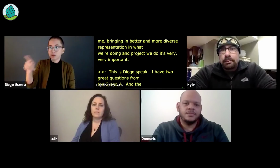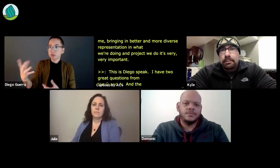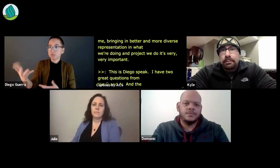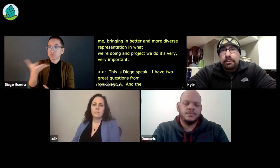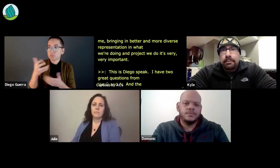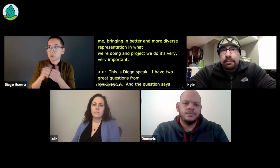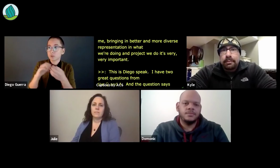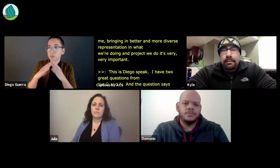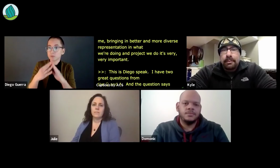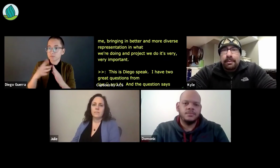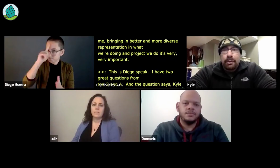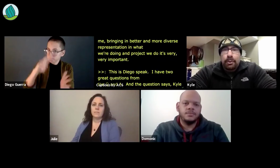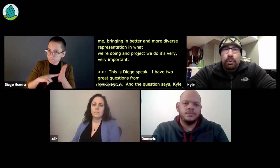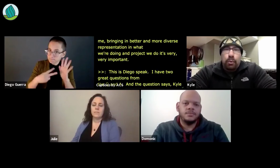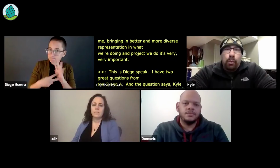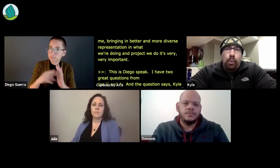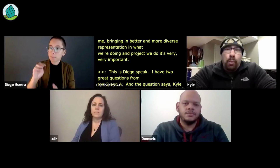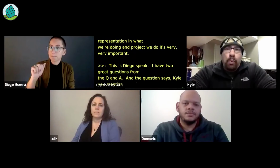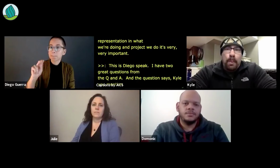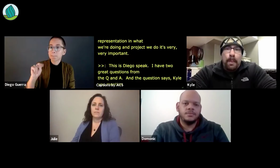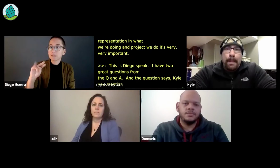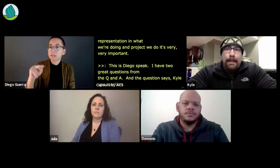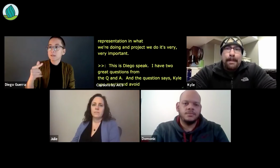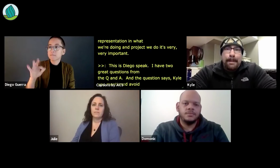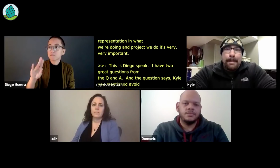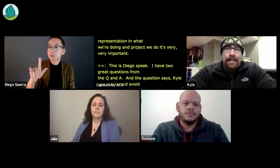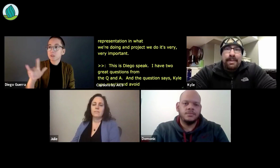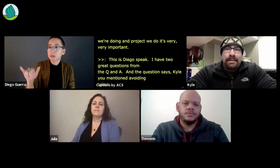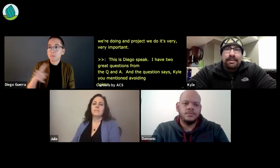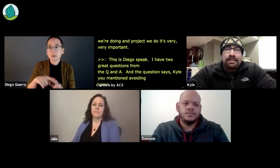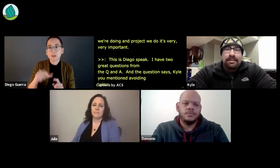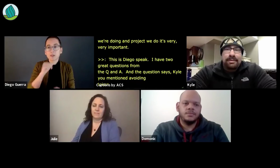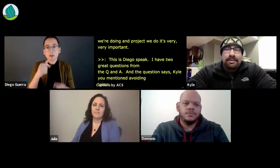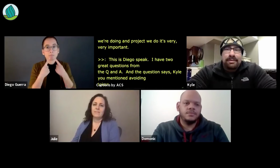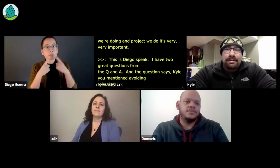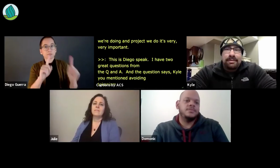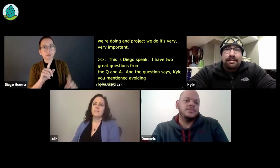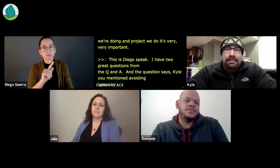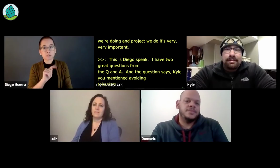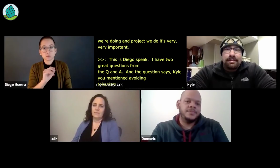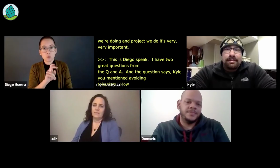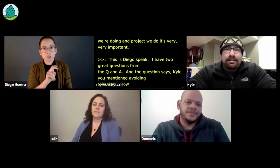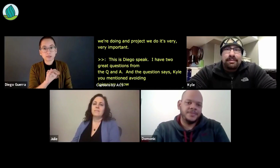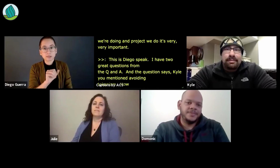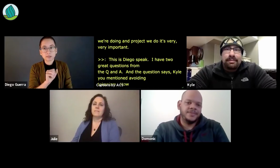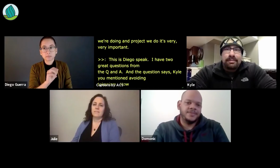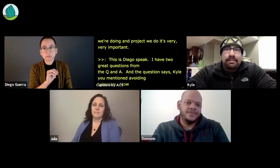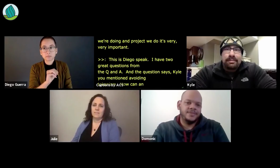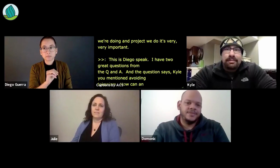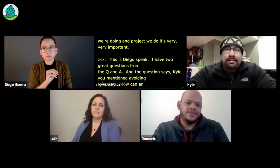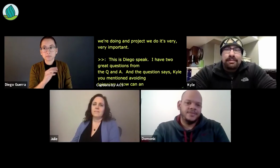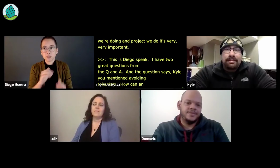How can an organization know if they're actually engaging communities in a meaningful way and not tokenism?